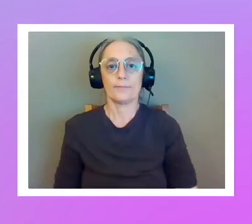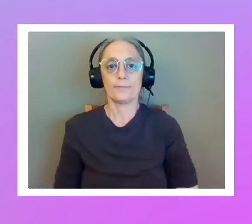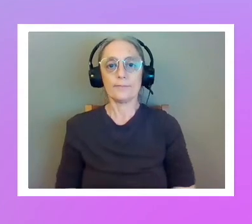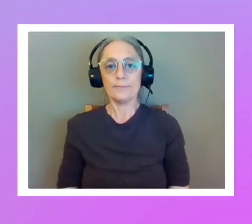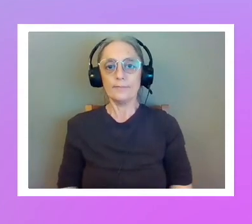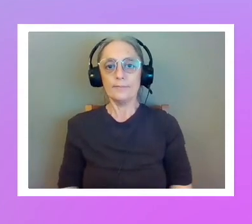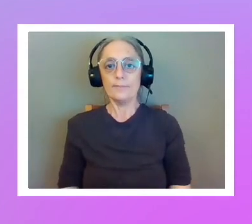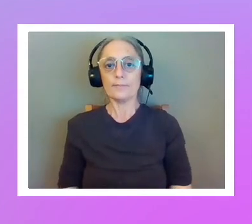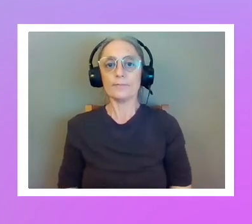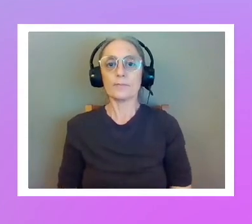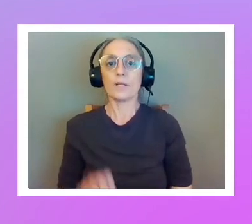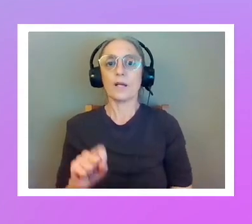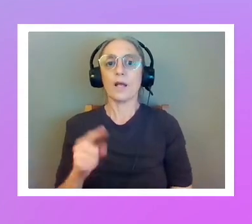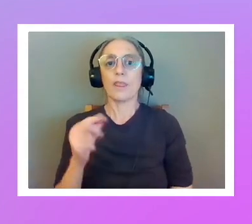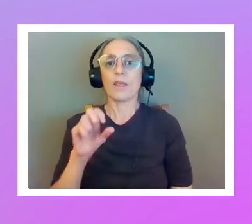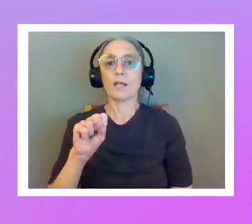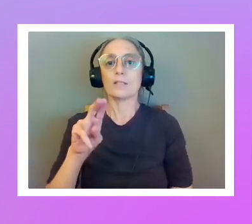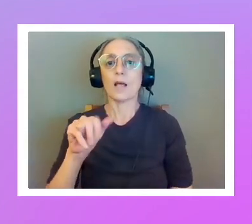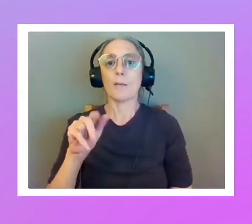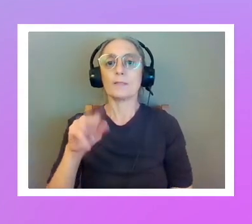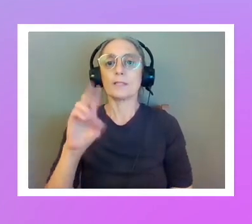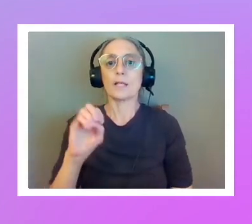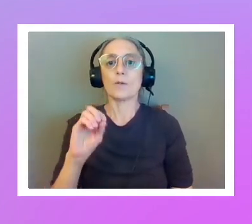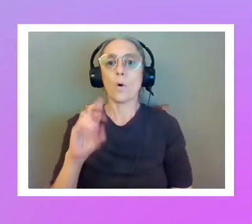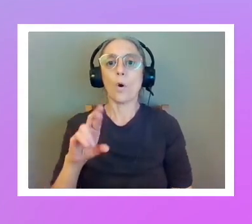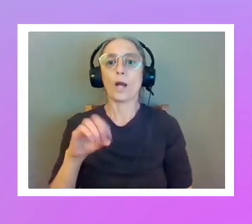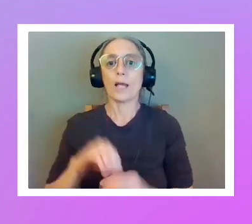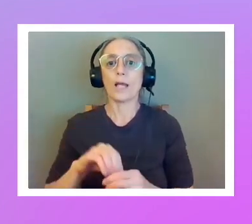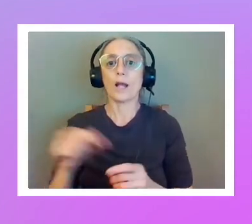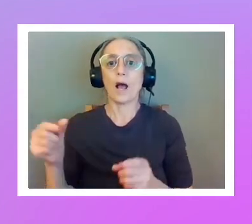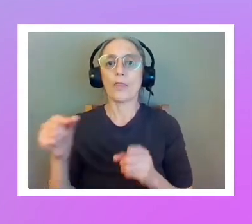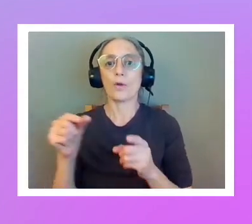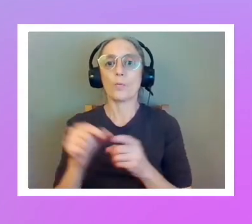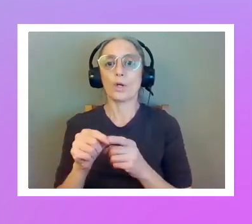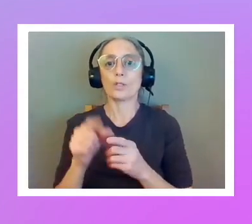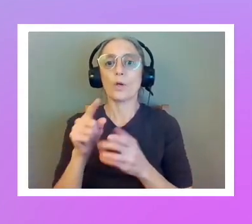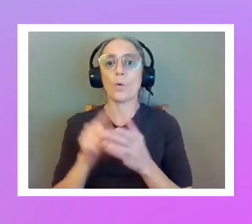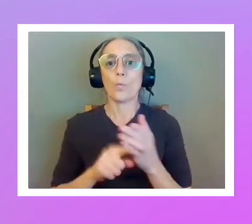The substance, or in other words, what the content is saying